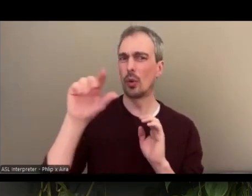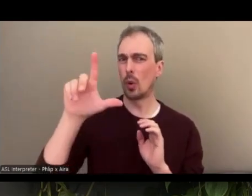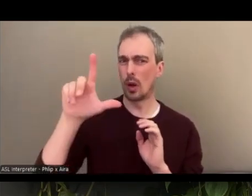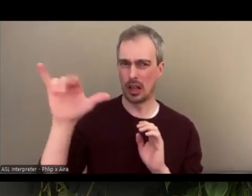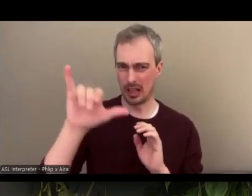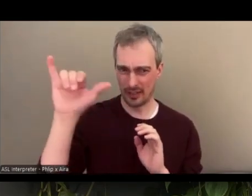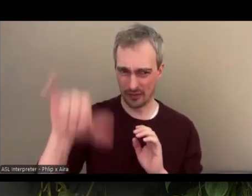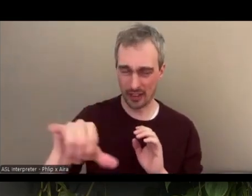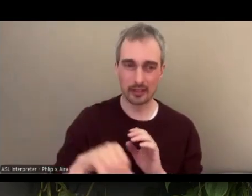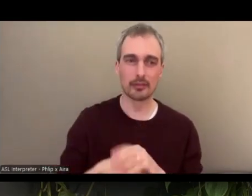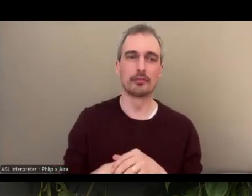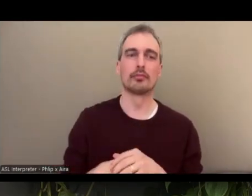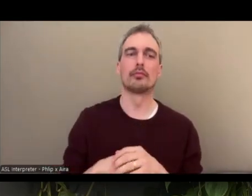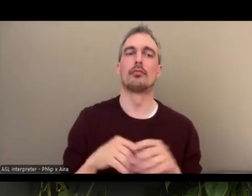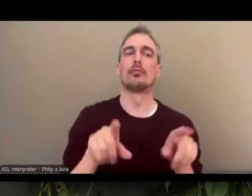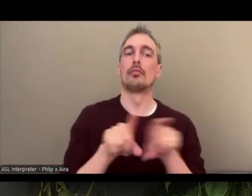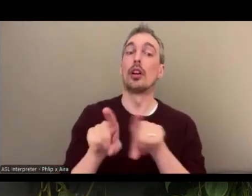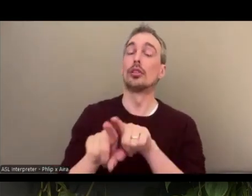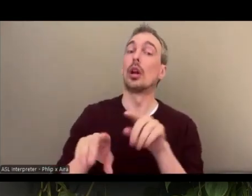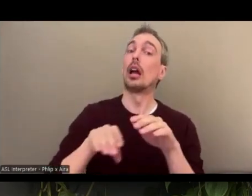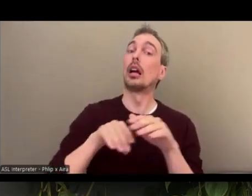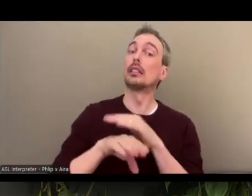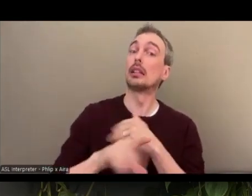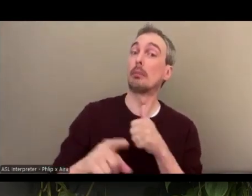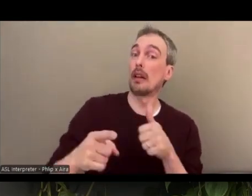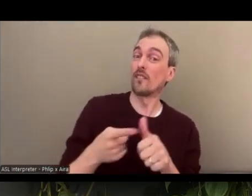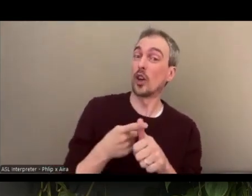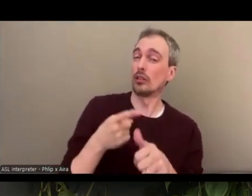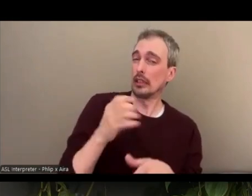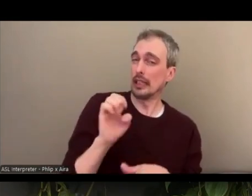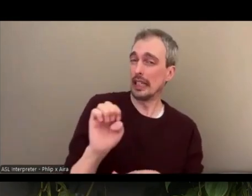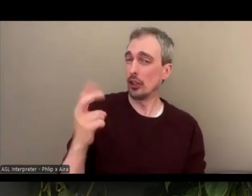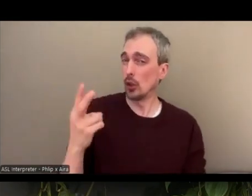like I mentioned, accessibility first end to end tests, like we're trying to do at Assistiv Labs.